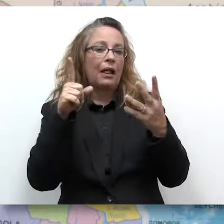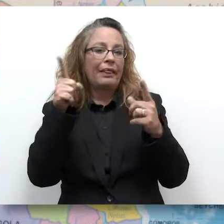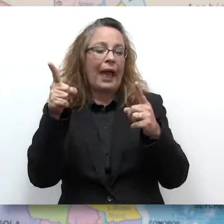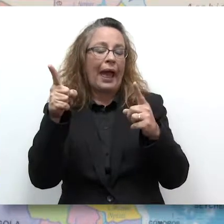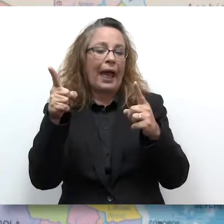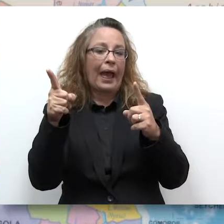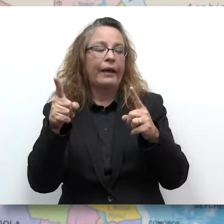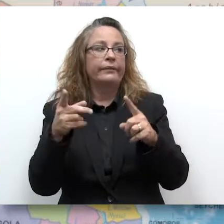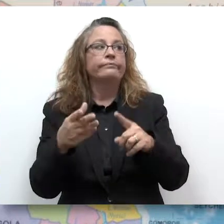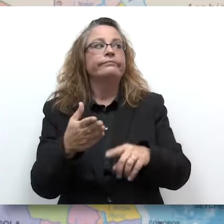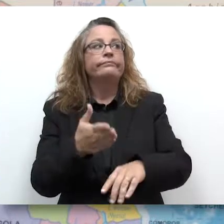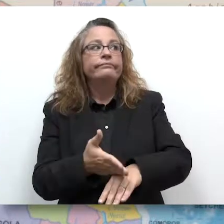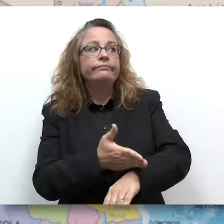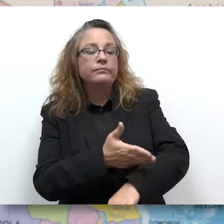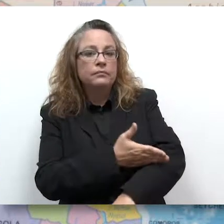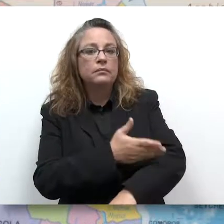and what their potential is for independence.